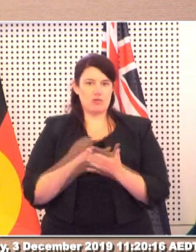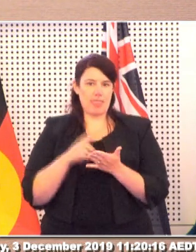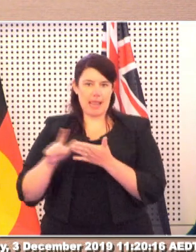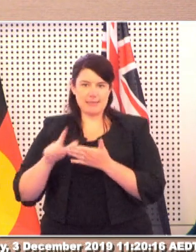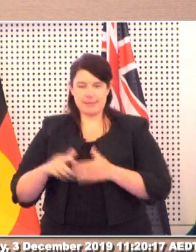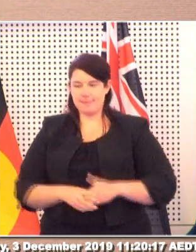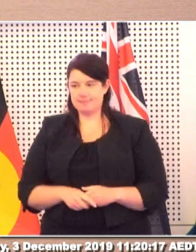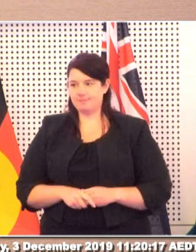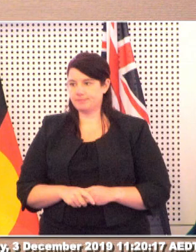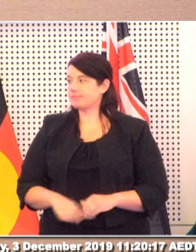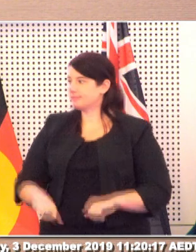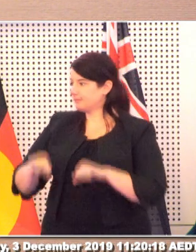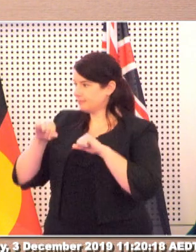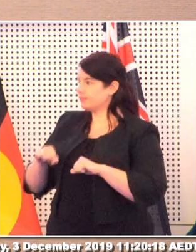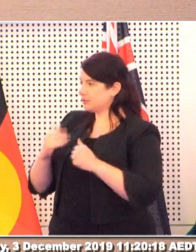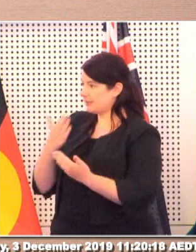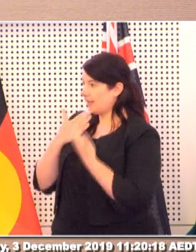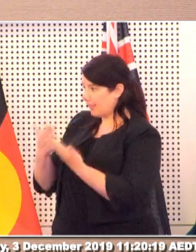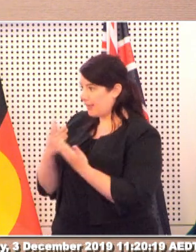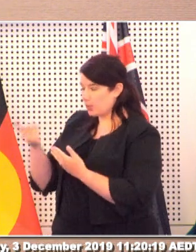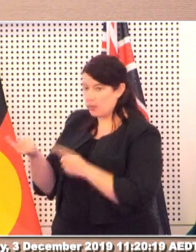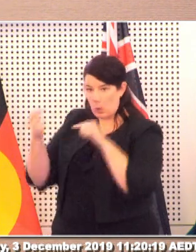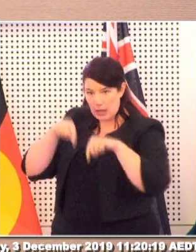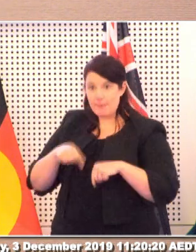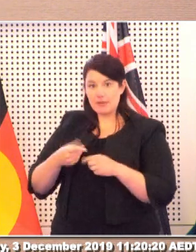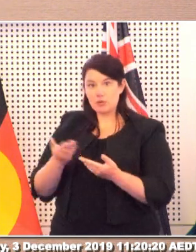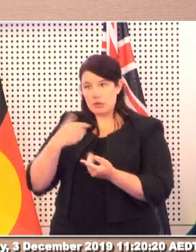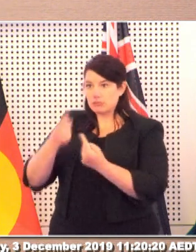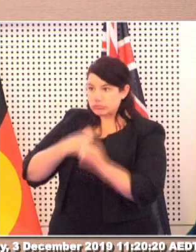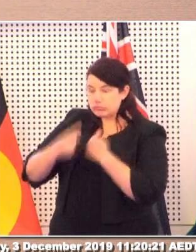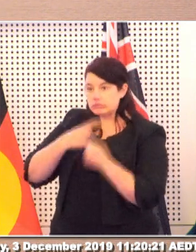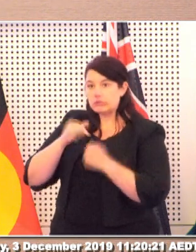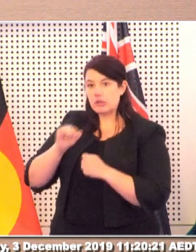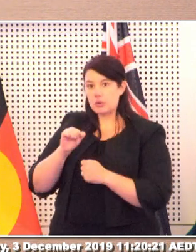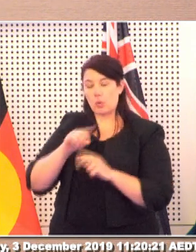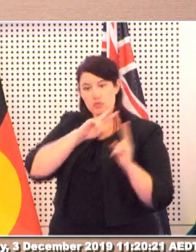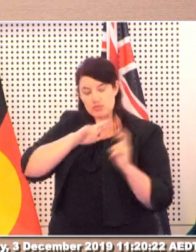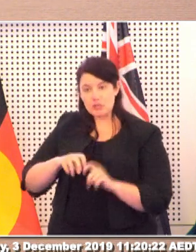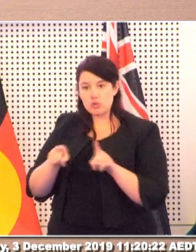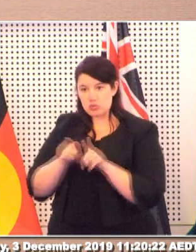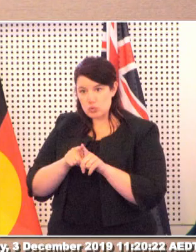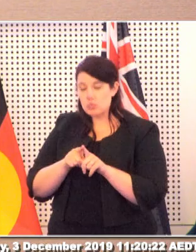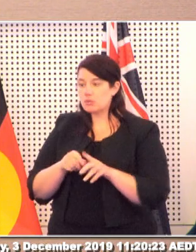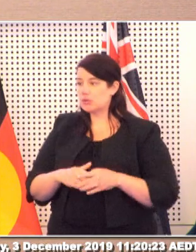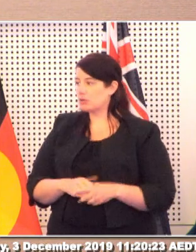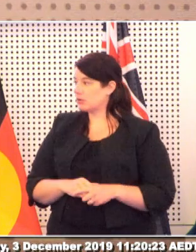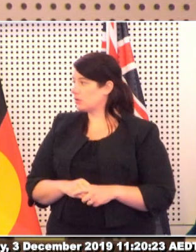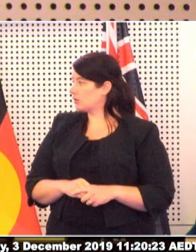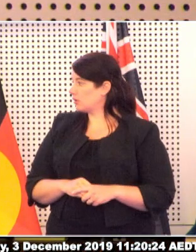Thank you very much, Dr Spivakovsky, for coming - - - Thank you. - and giving evidence and for your research which we shall look at very closely.